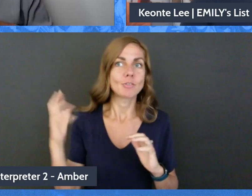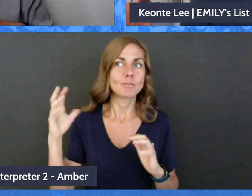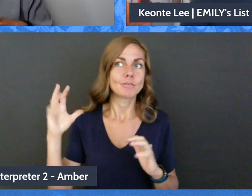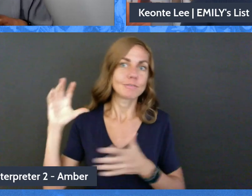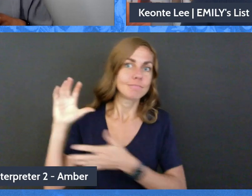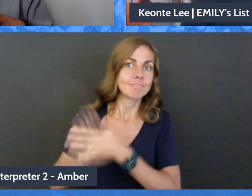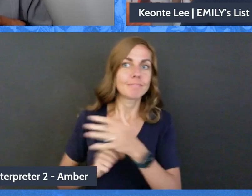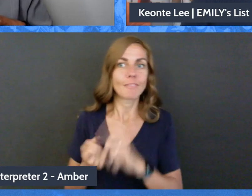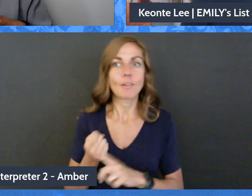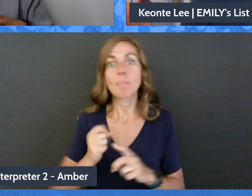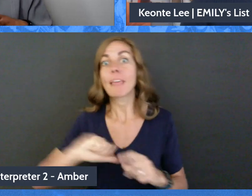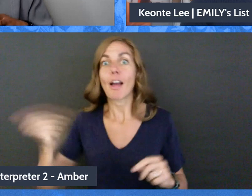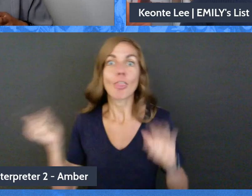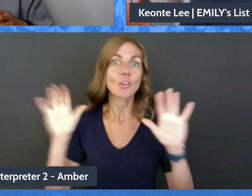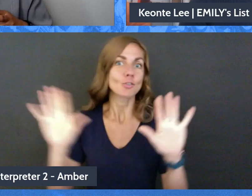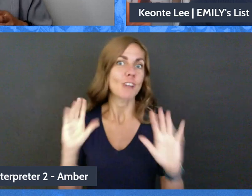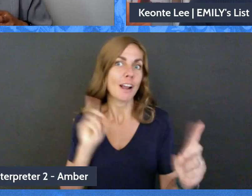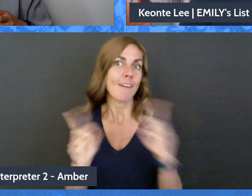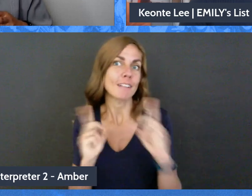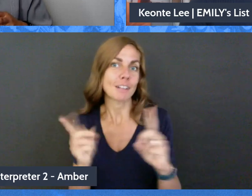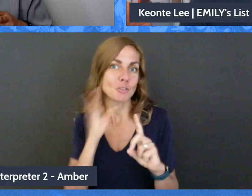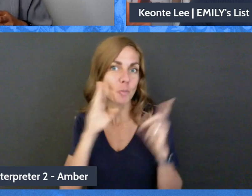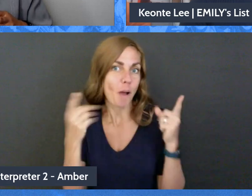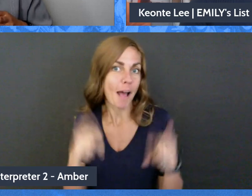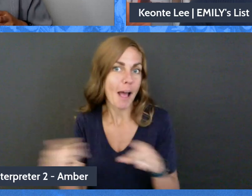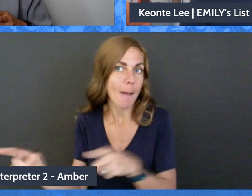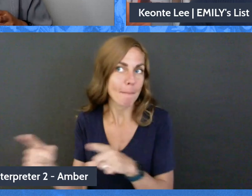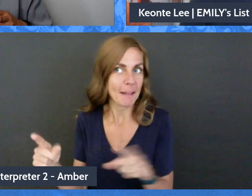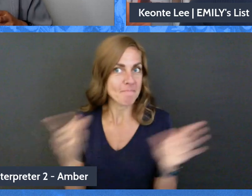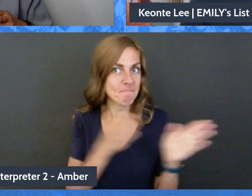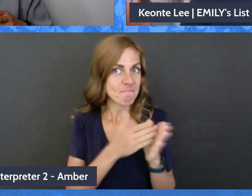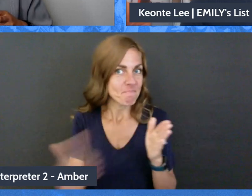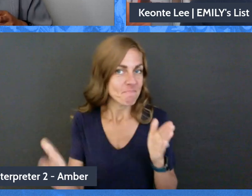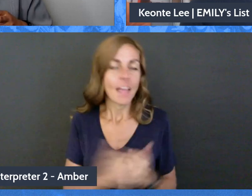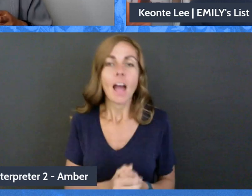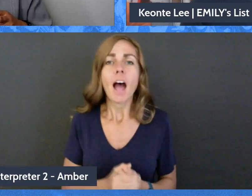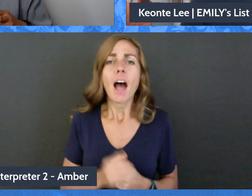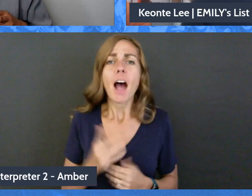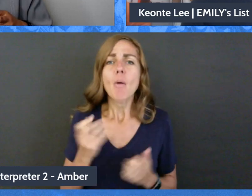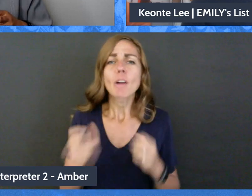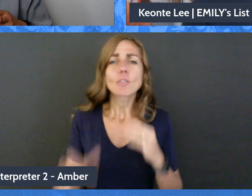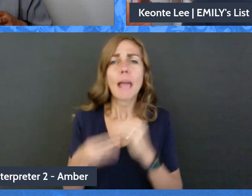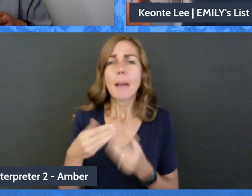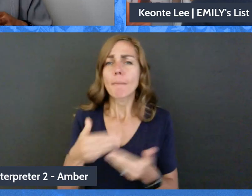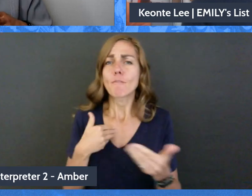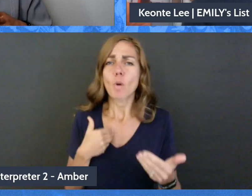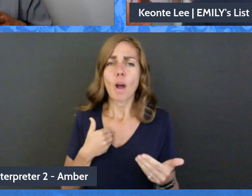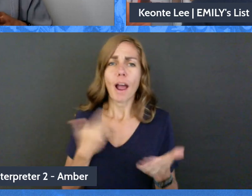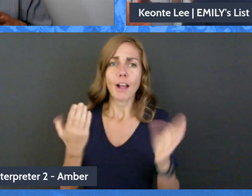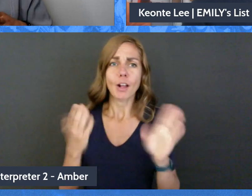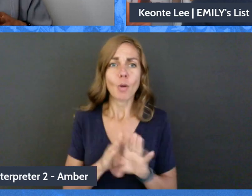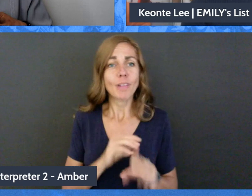conversations that we have in store. And I just wanna add, before I close, when I look at you, I see myself.